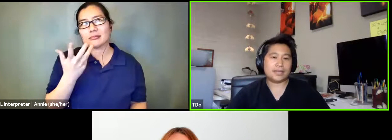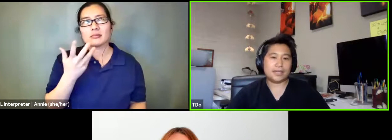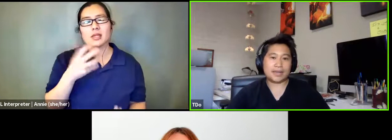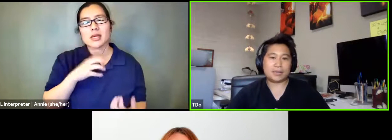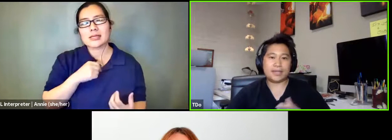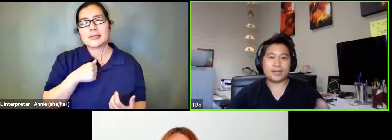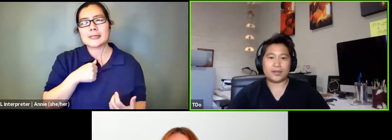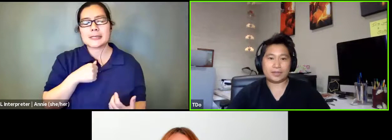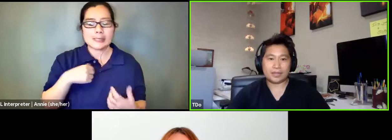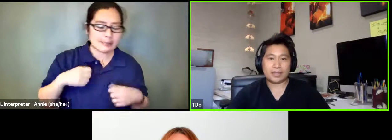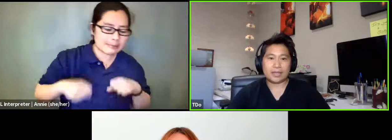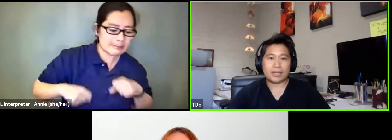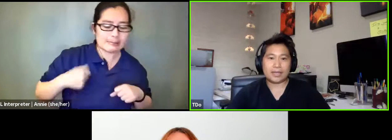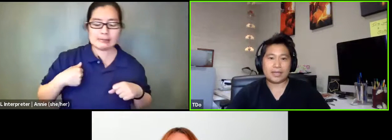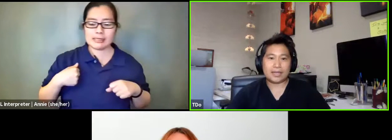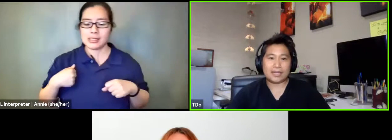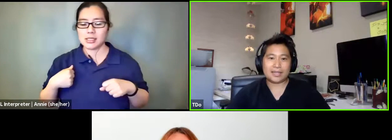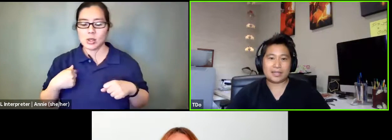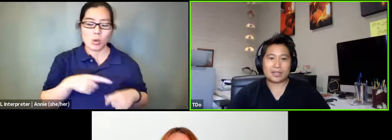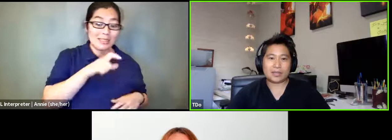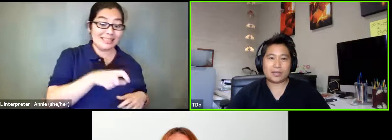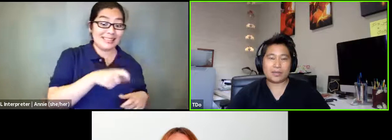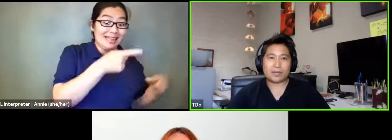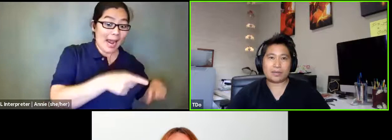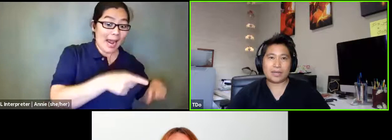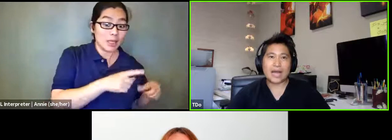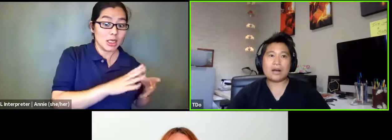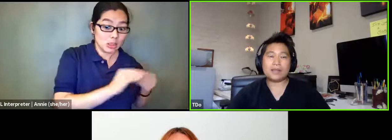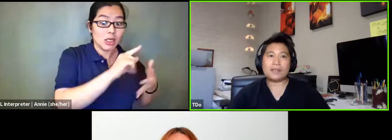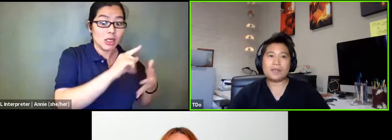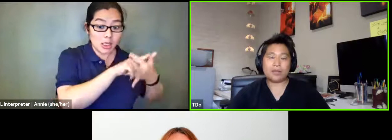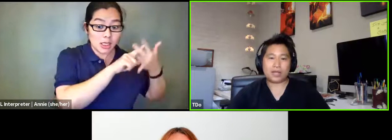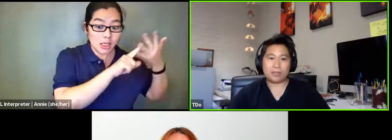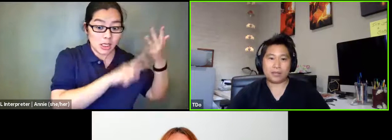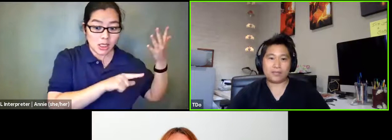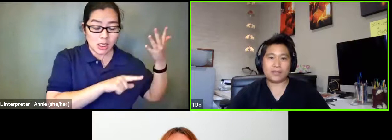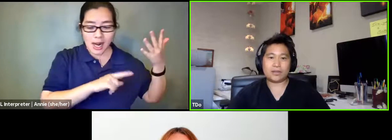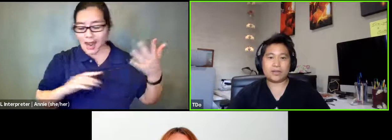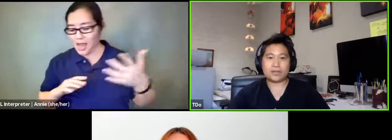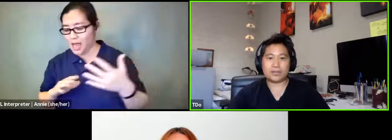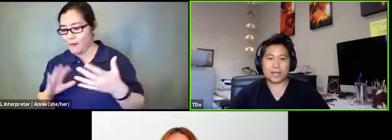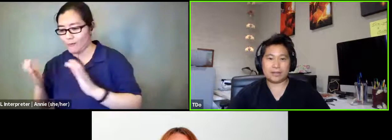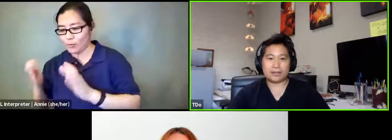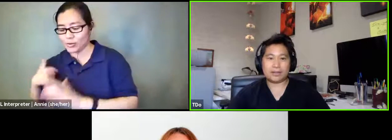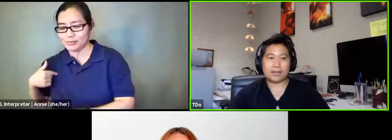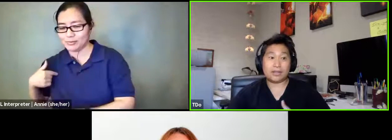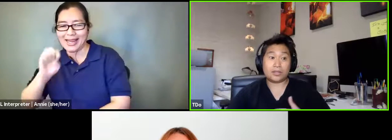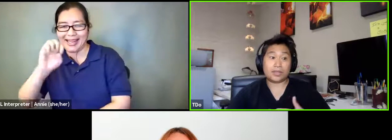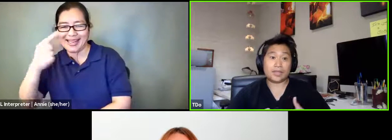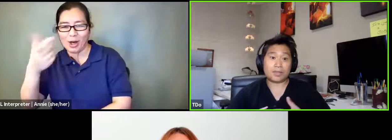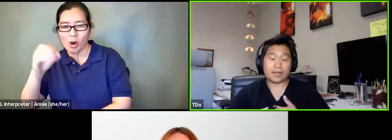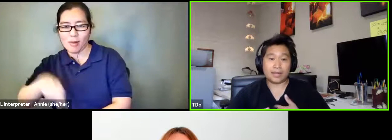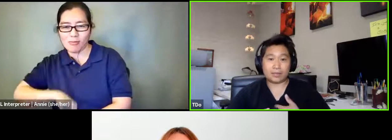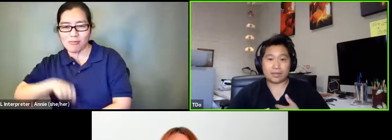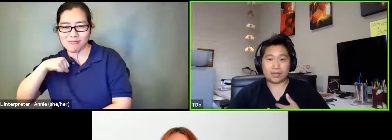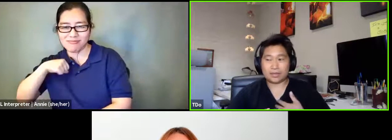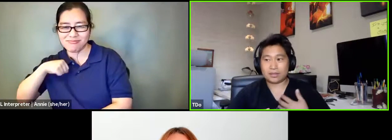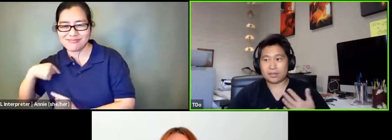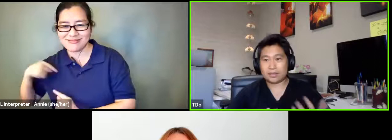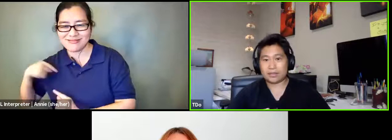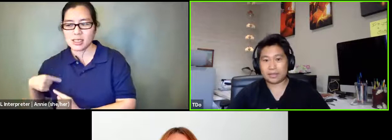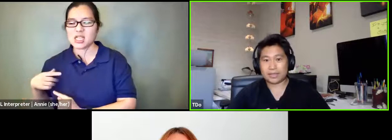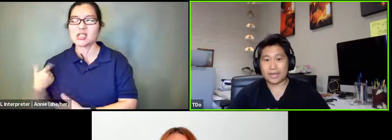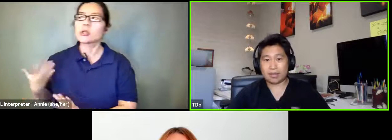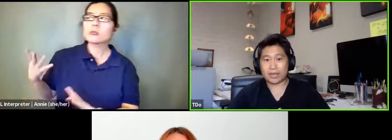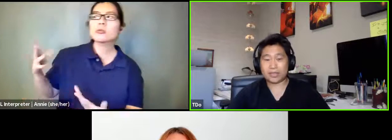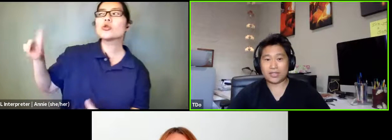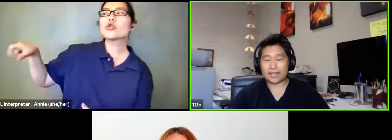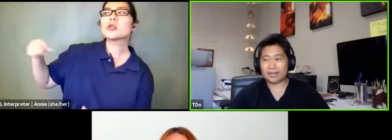needed and my ego. How can people help me if they don't understand? Takes my labor to help educate.